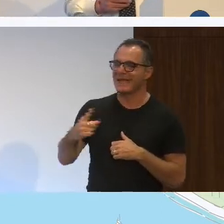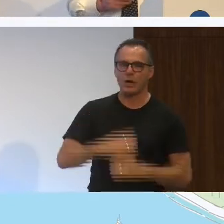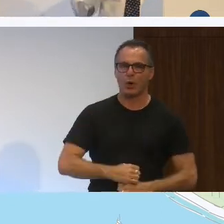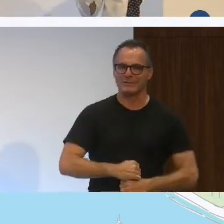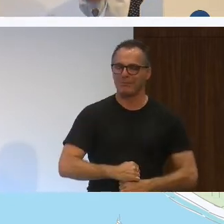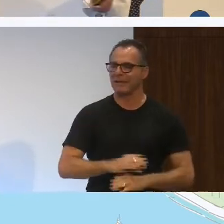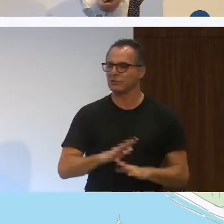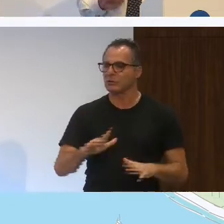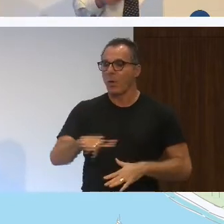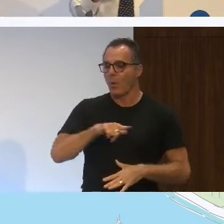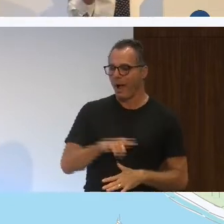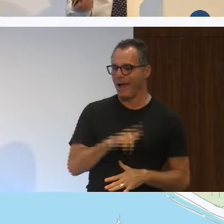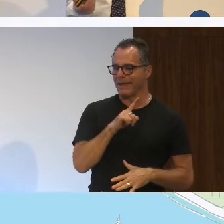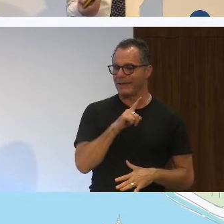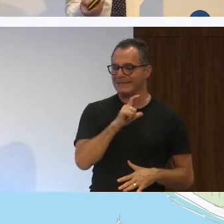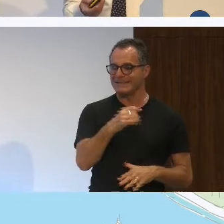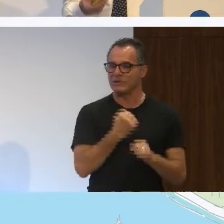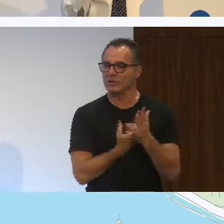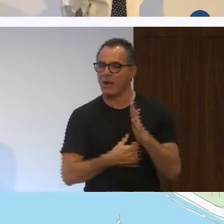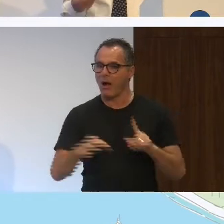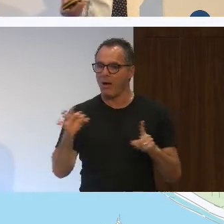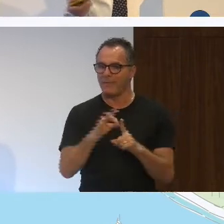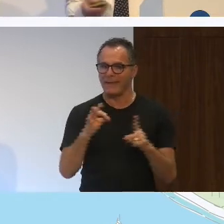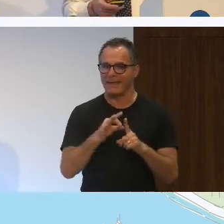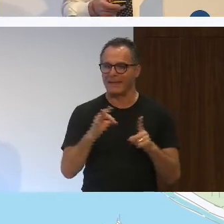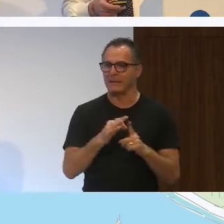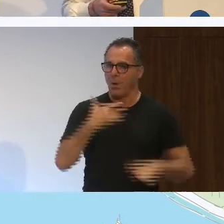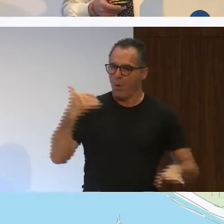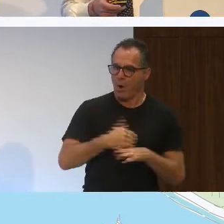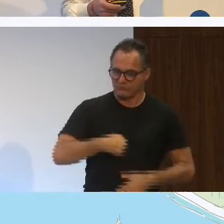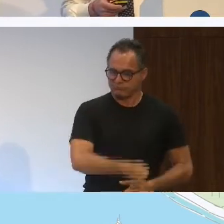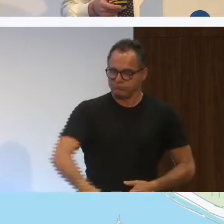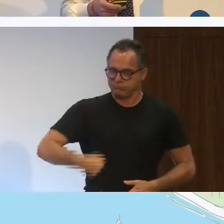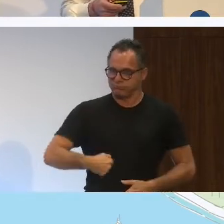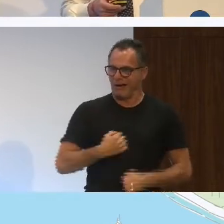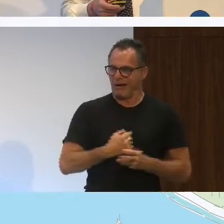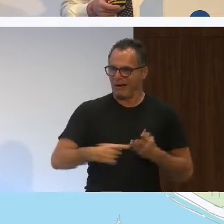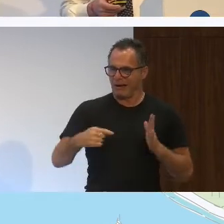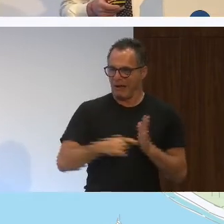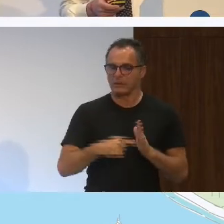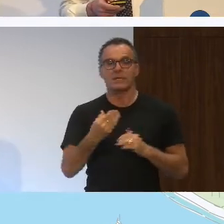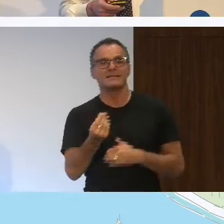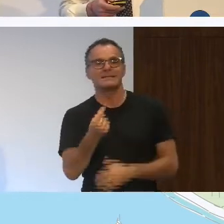because CGRP is highly expressed in the in the gut and some people report injection site problems.